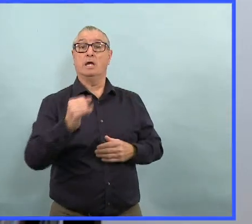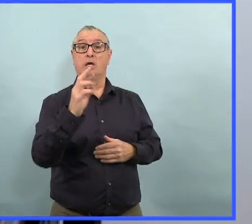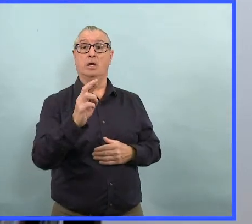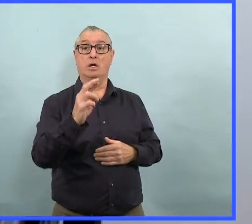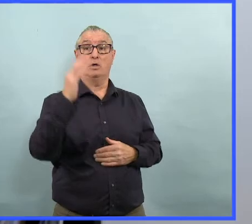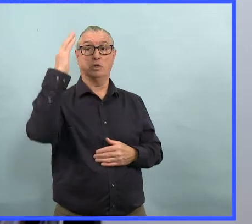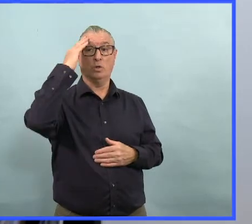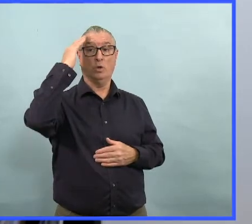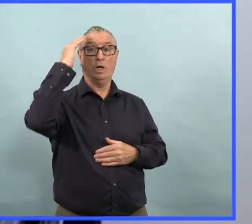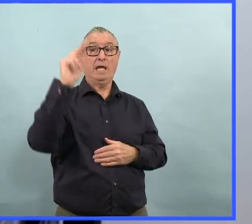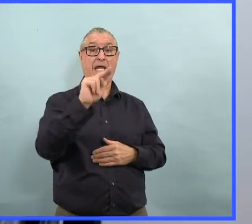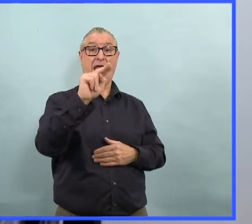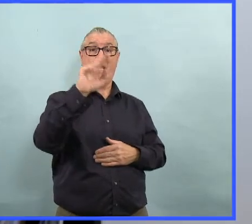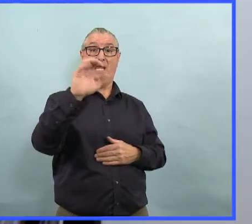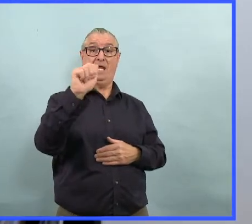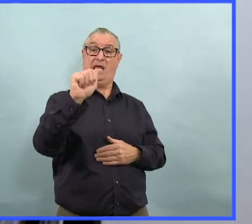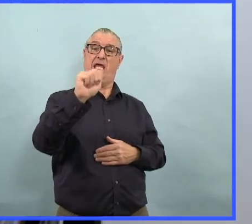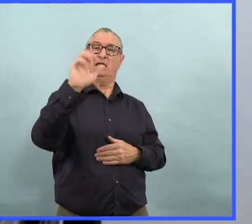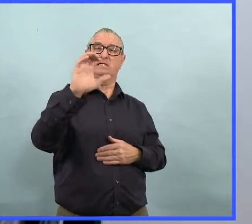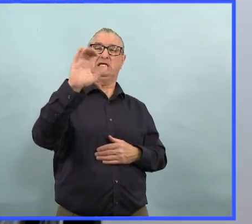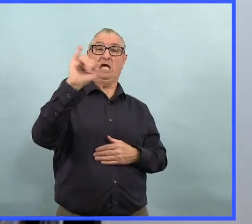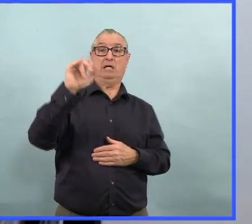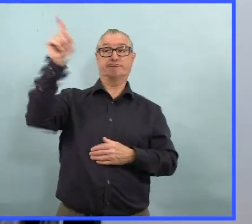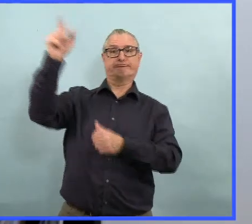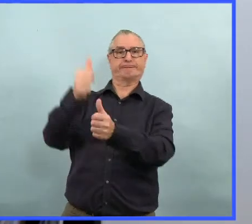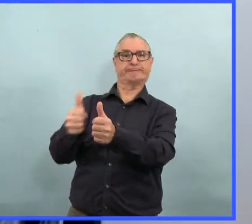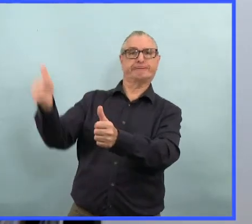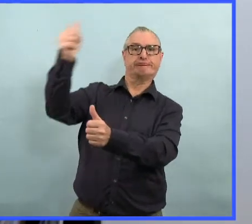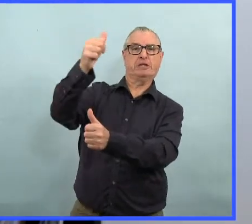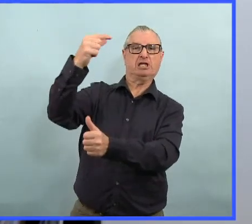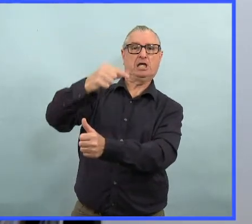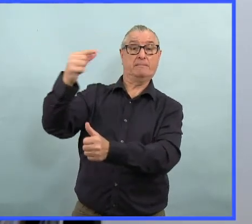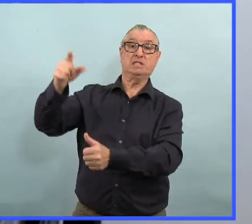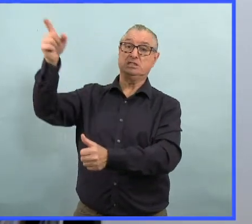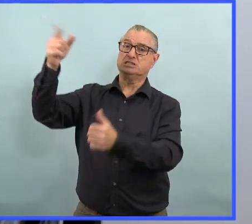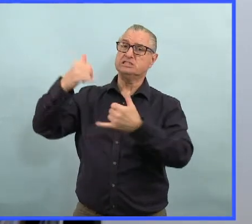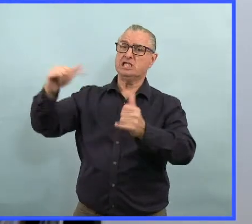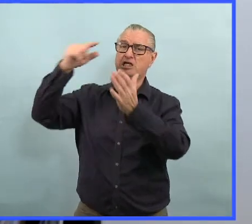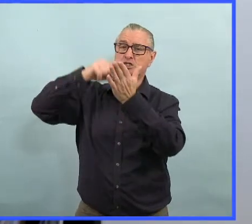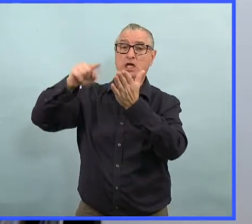that we have from real world to see whether or not a booster would actually be beneficial for